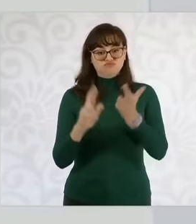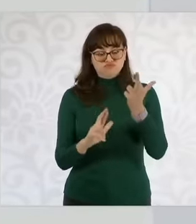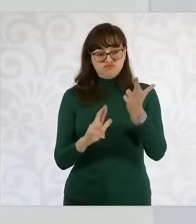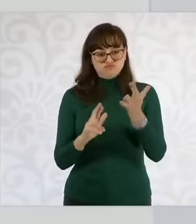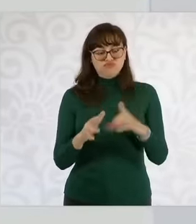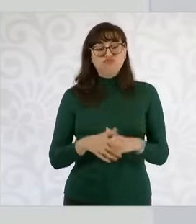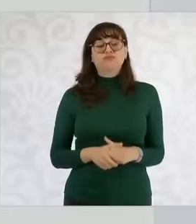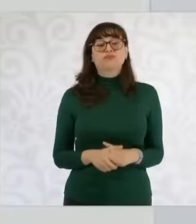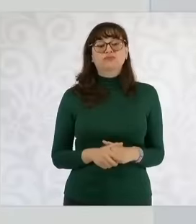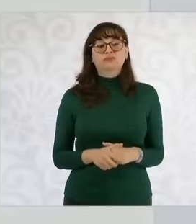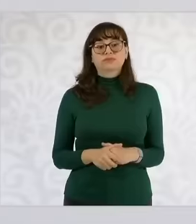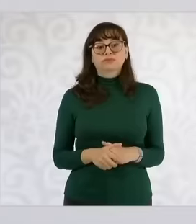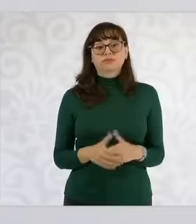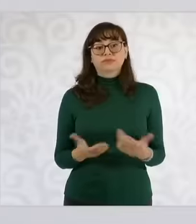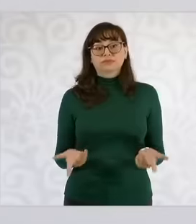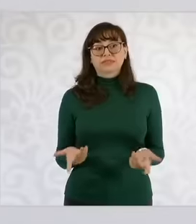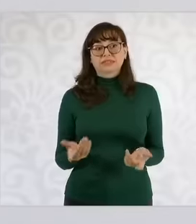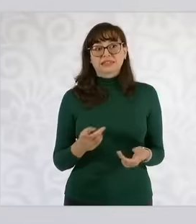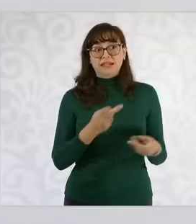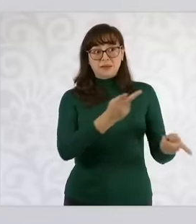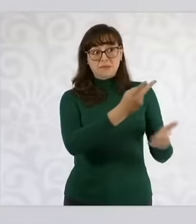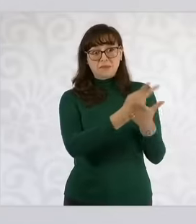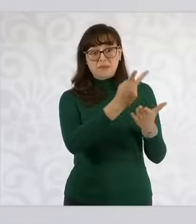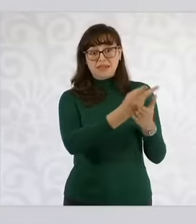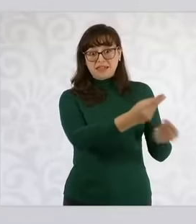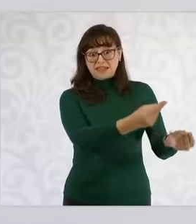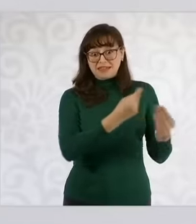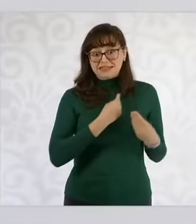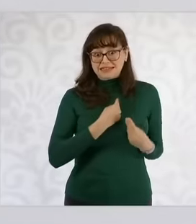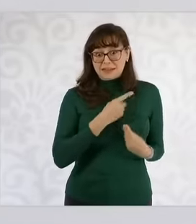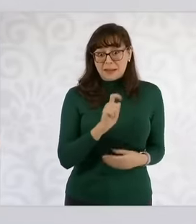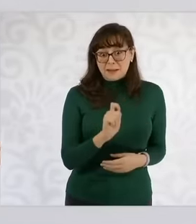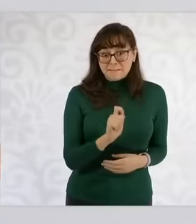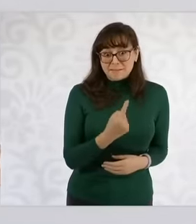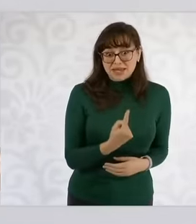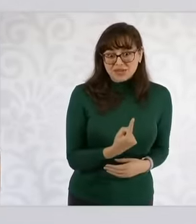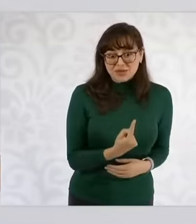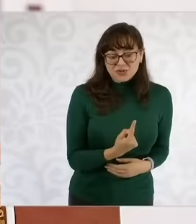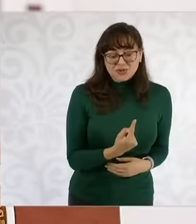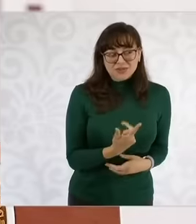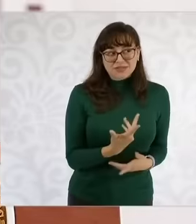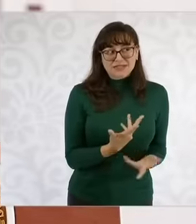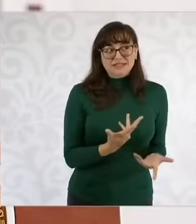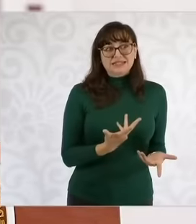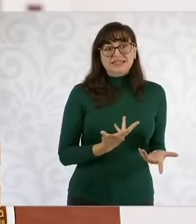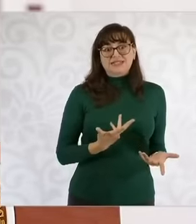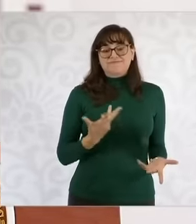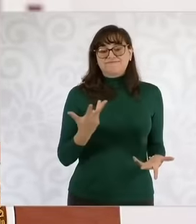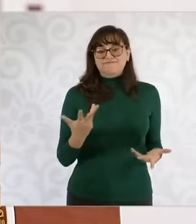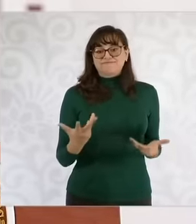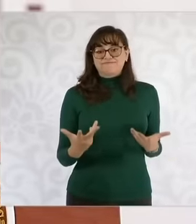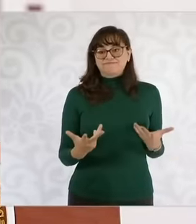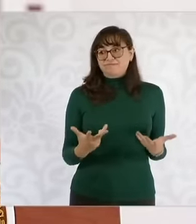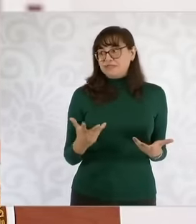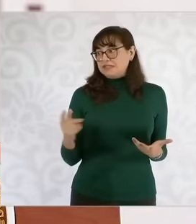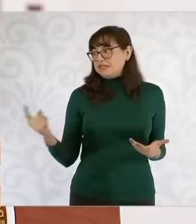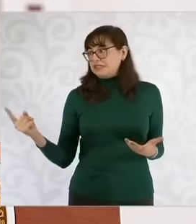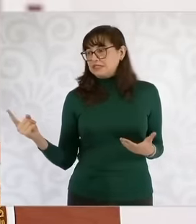and this is the 21st eh we are seeing because we had already made an agreement to have